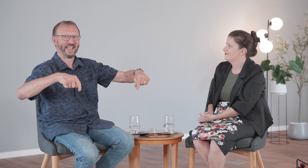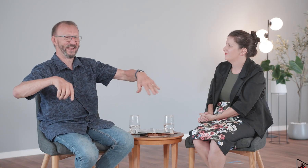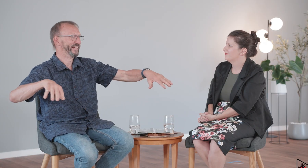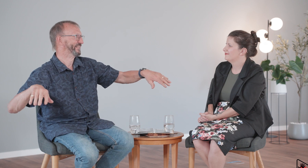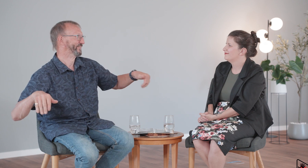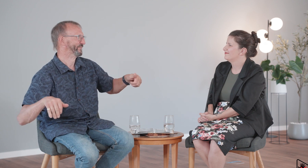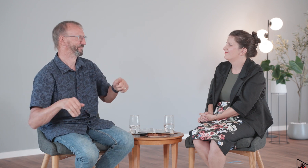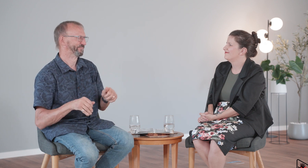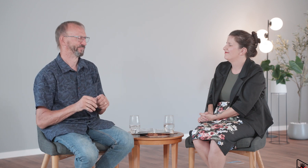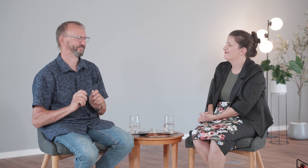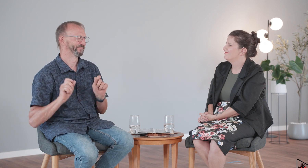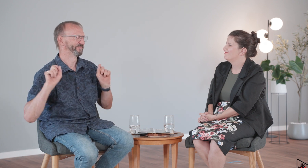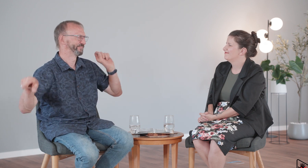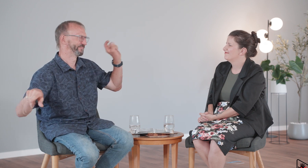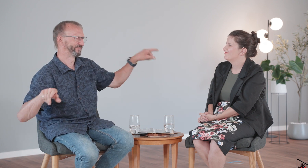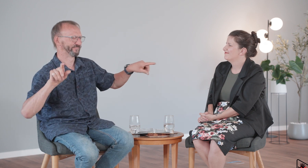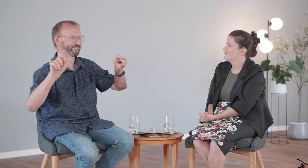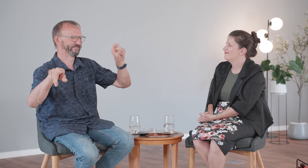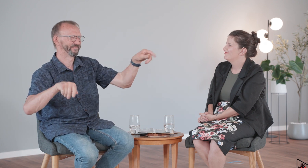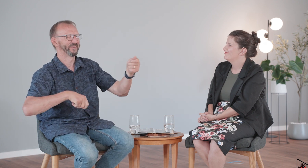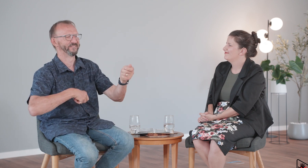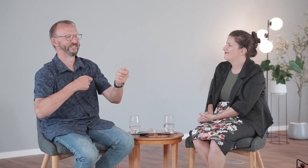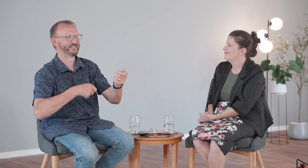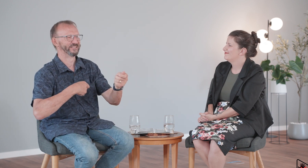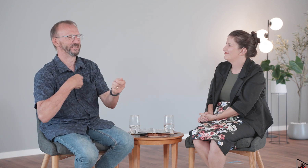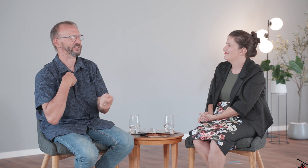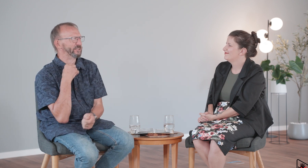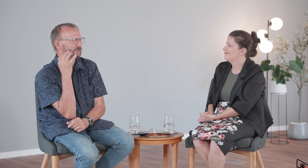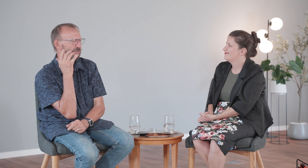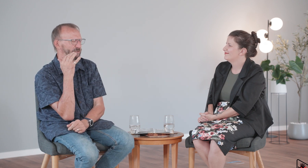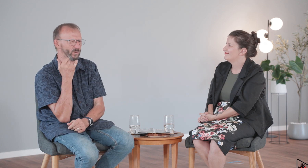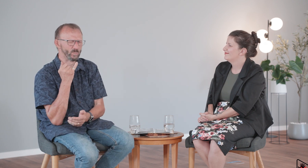this is a good spot. Put your lines down." And so they did. They started fishing. And I was trying